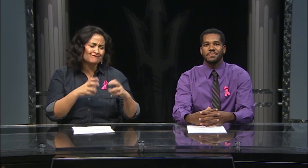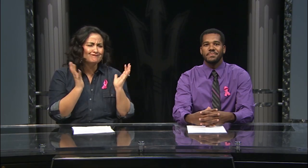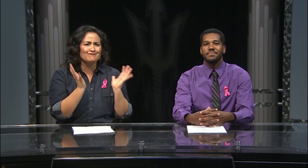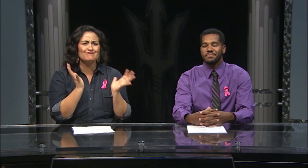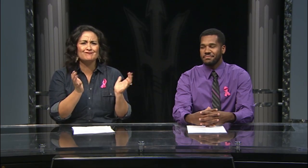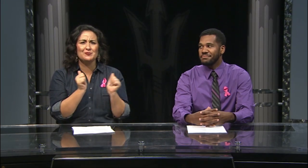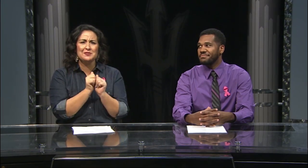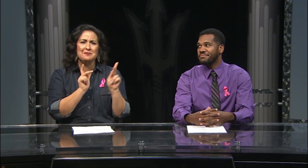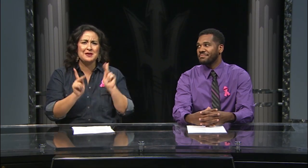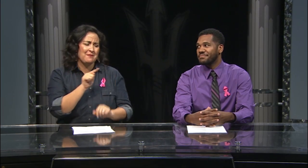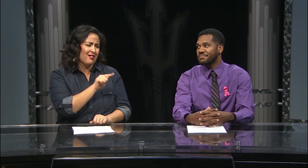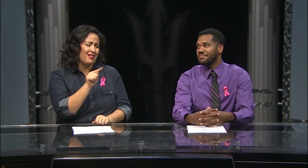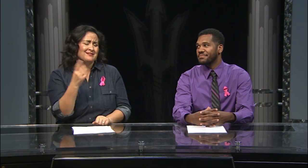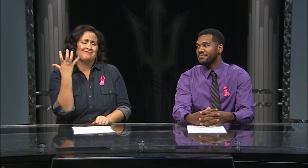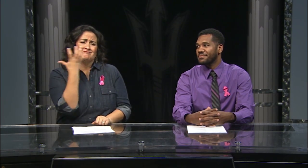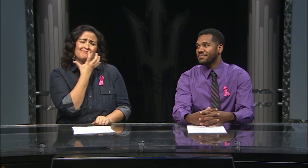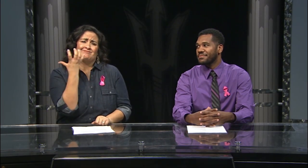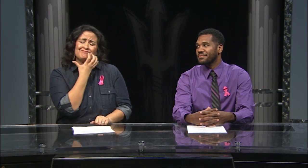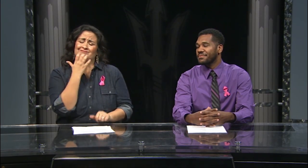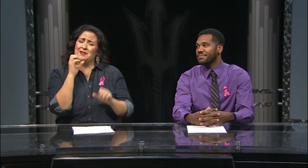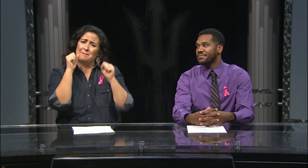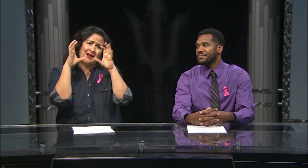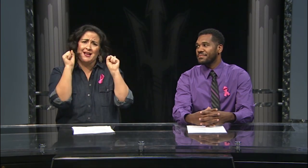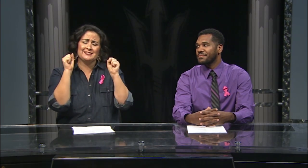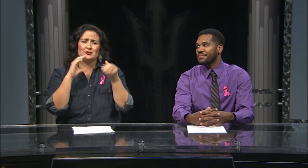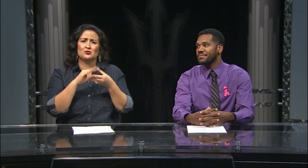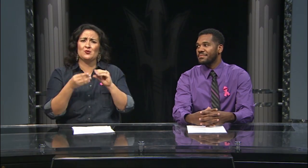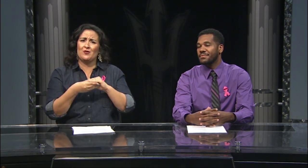some people who had an amazing story of survival.